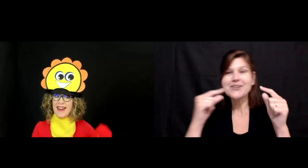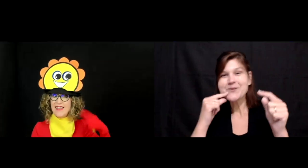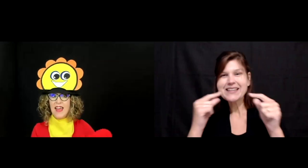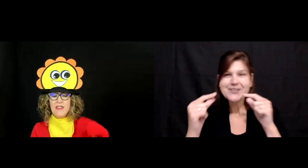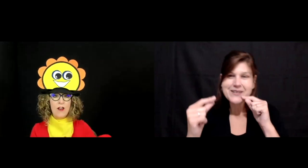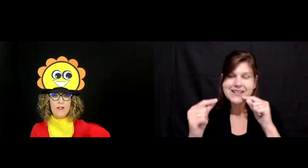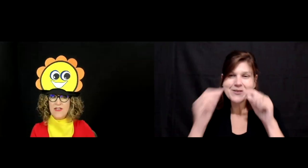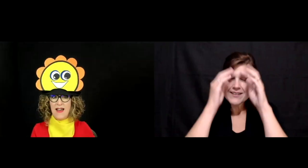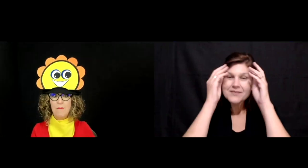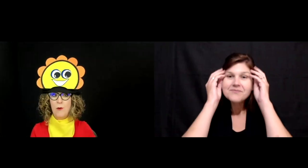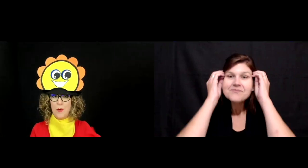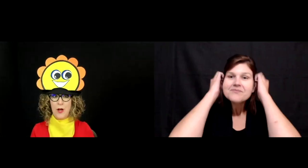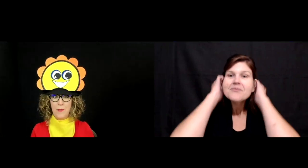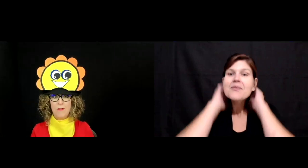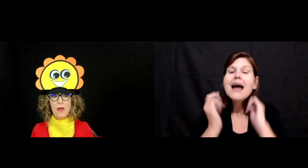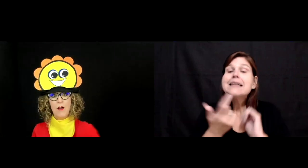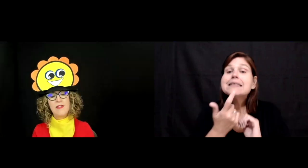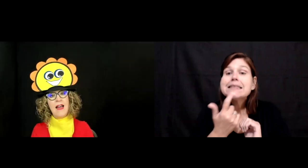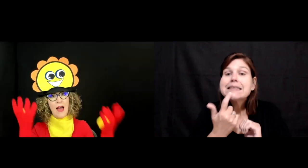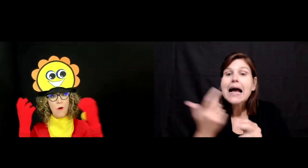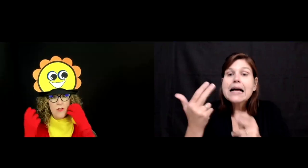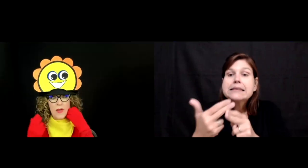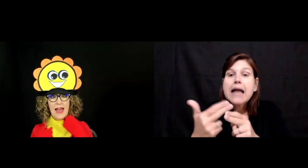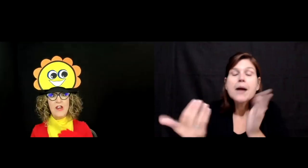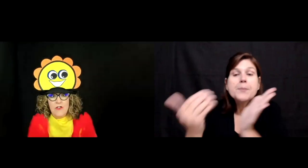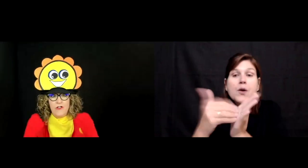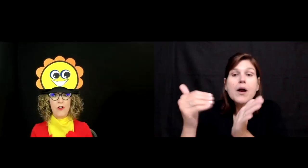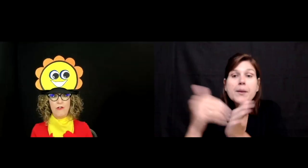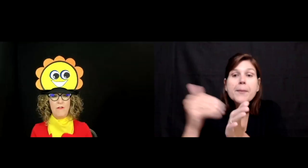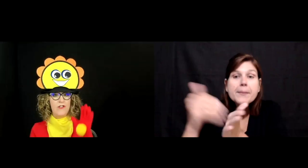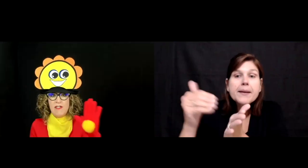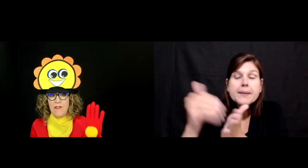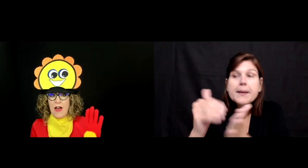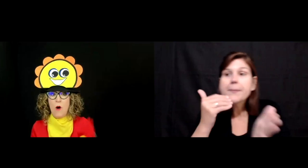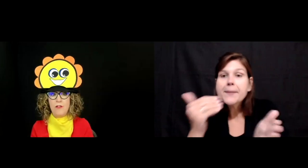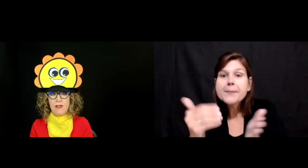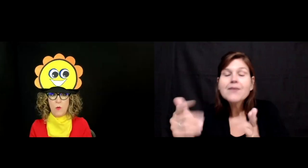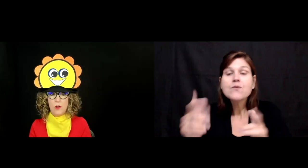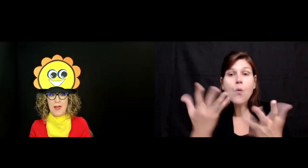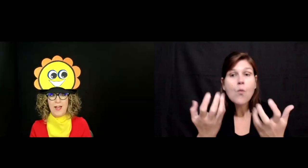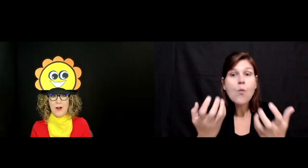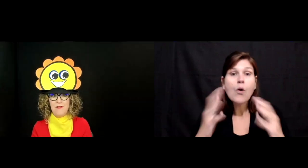And I say a lot of times on purpose because I want to engage the children. If I just did that once, it wouldn't be enough.